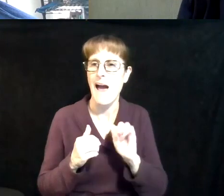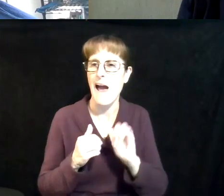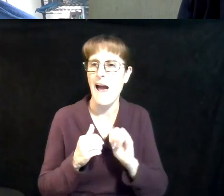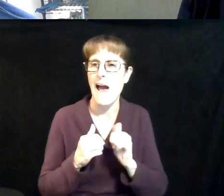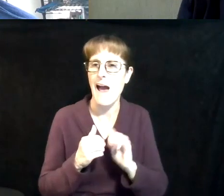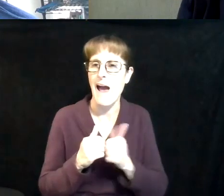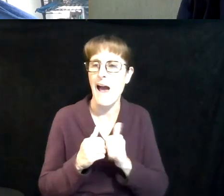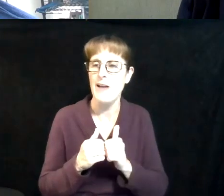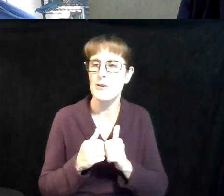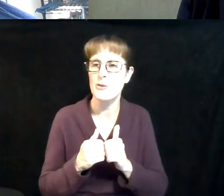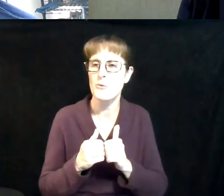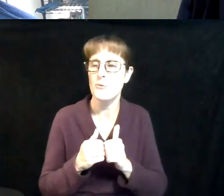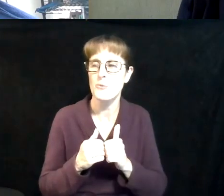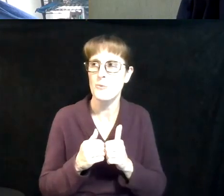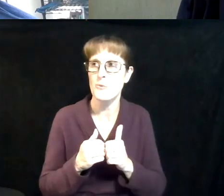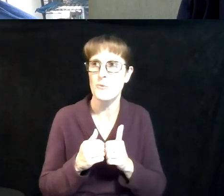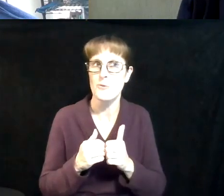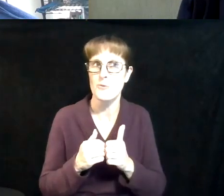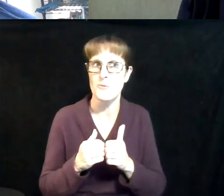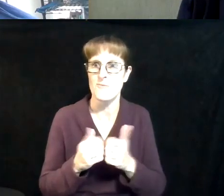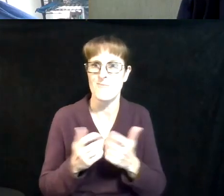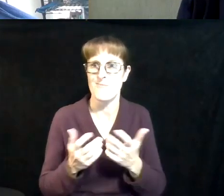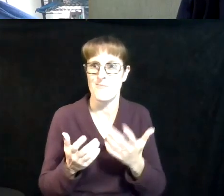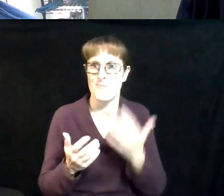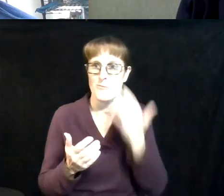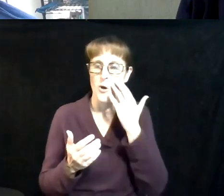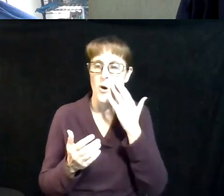What's the difference between an Anne Donellan or a